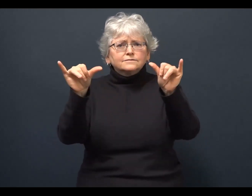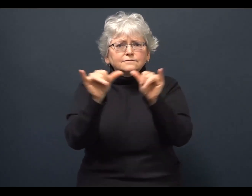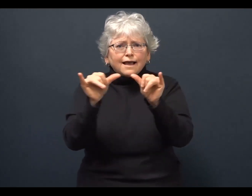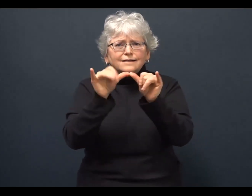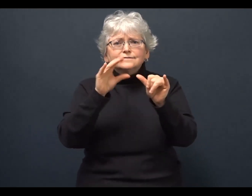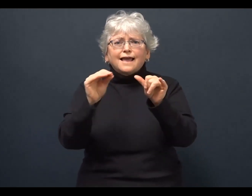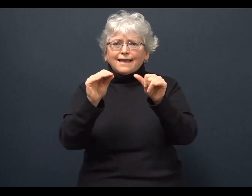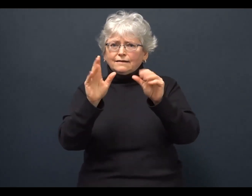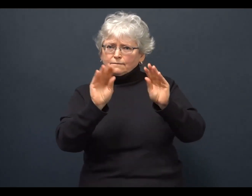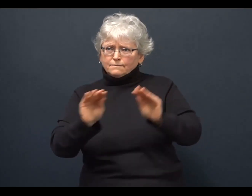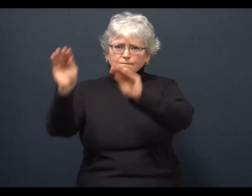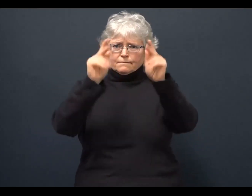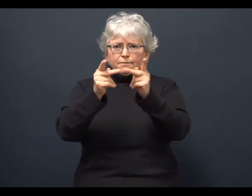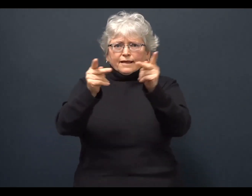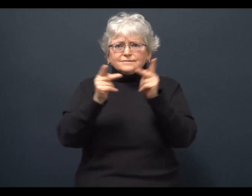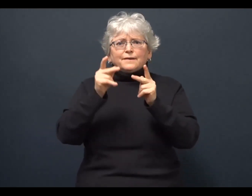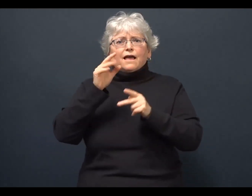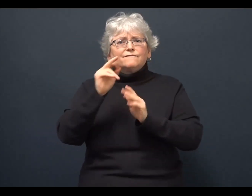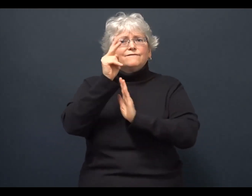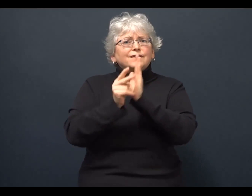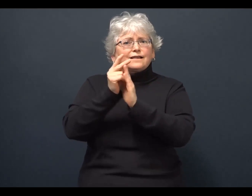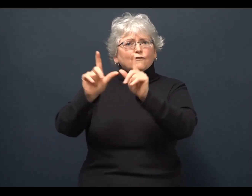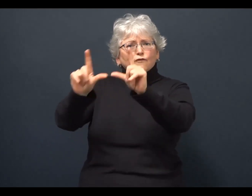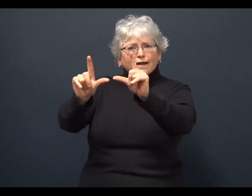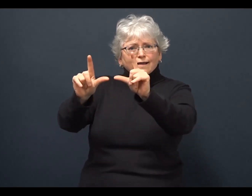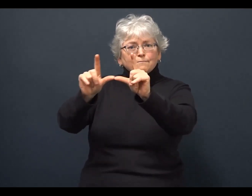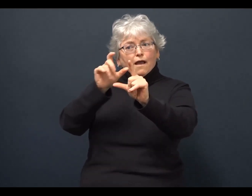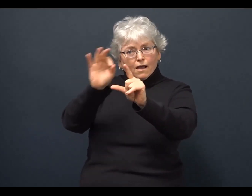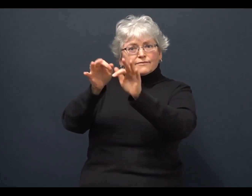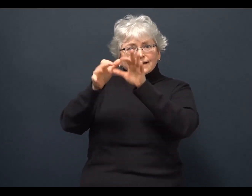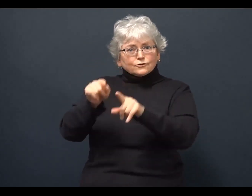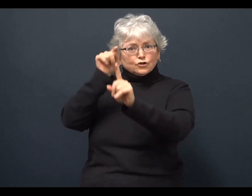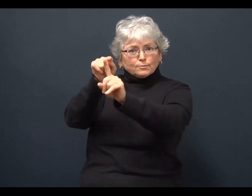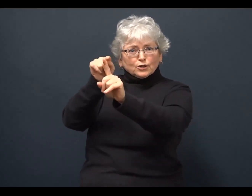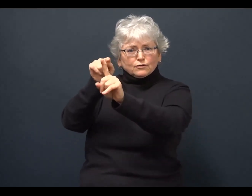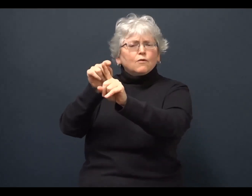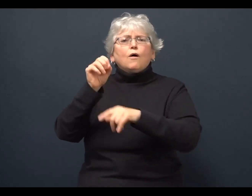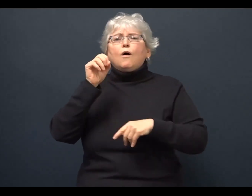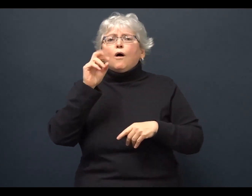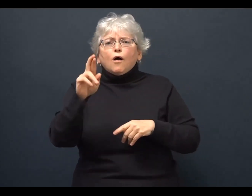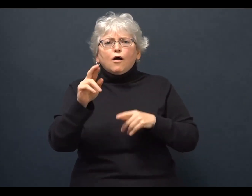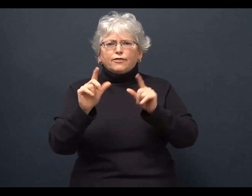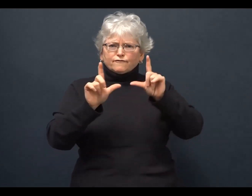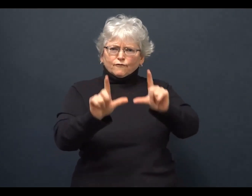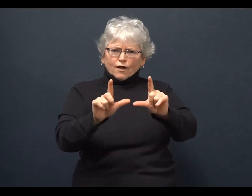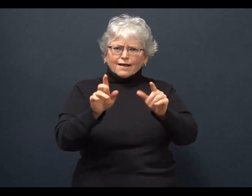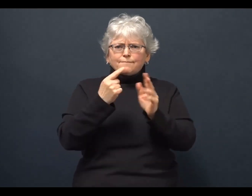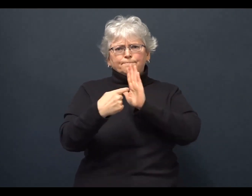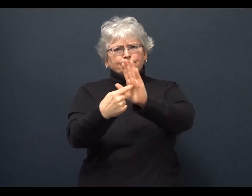size and the placement of the video frame of The Interpreter or the frame showing the